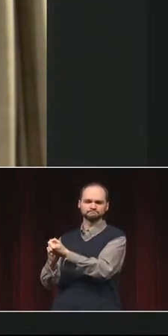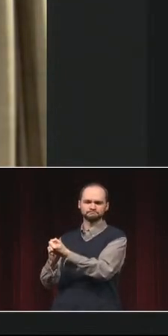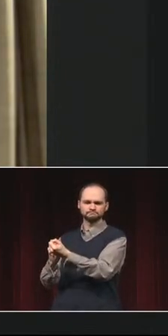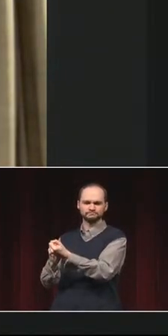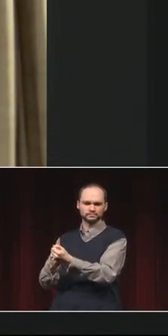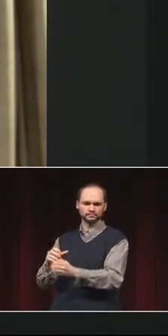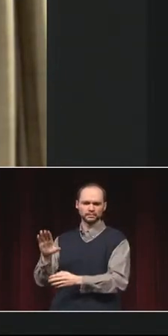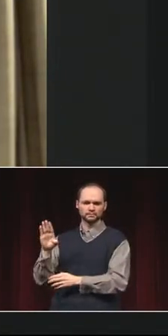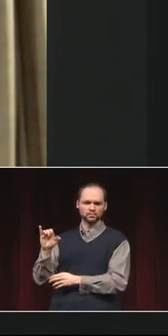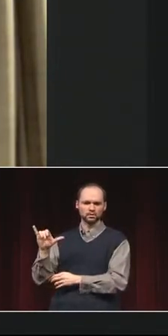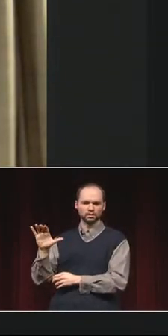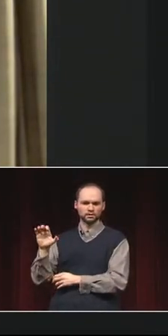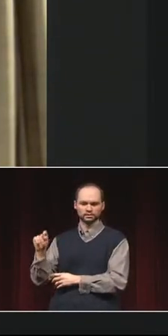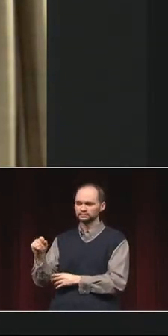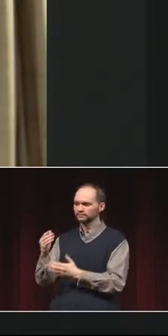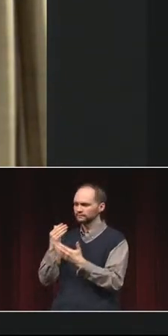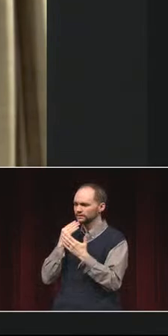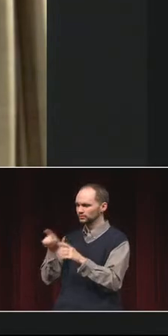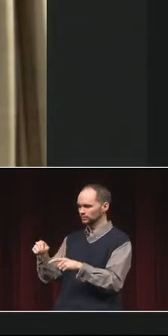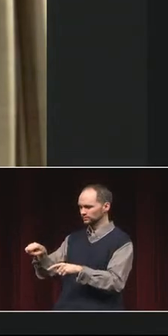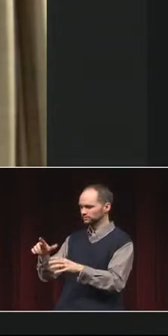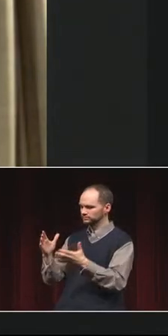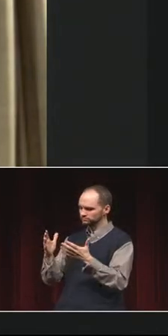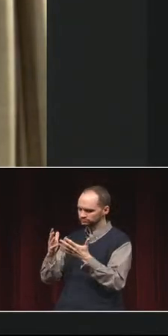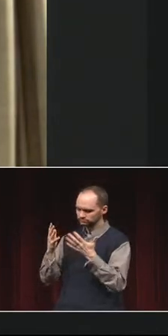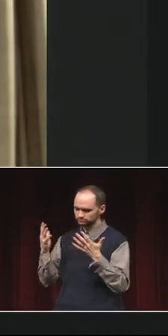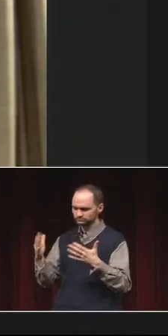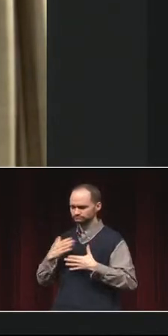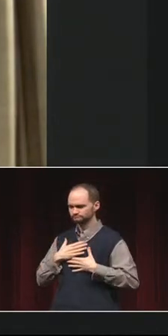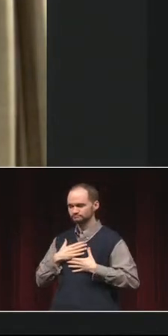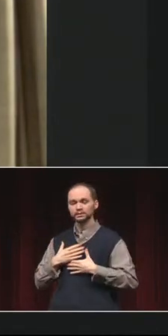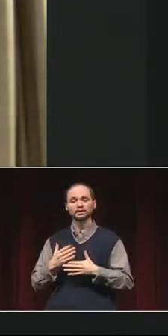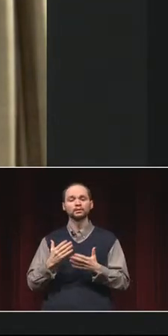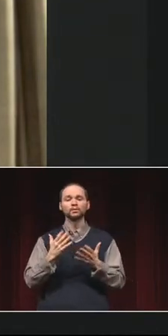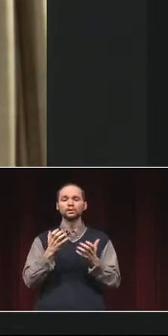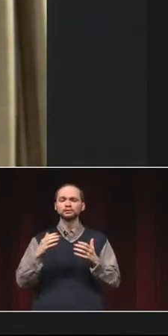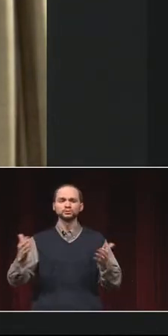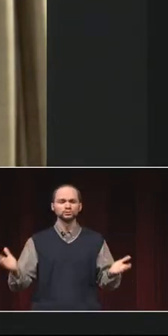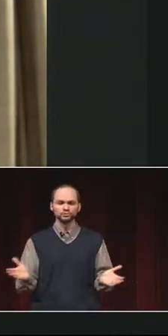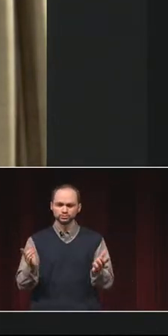I would like to encourage everyone to attend and get information about